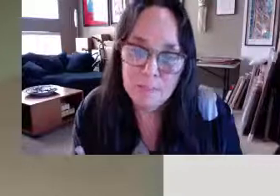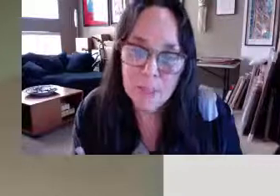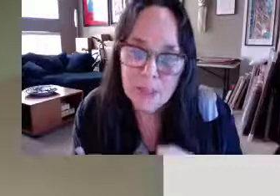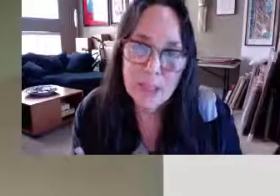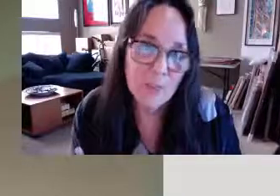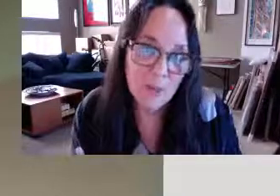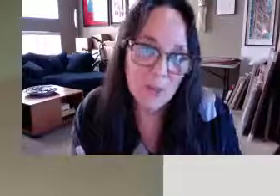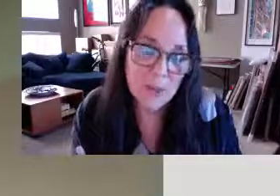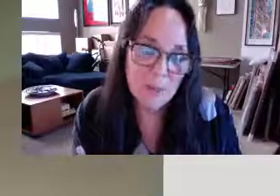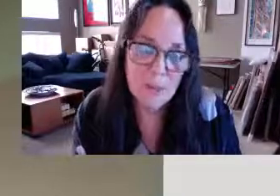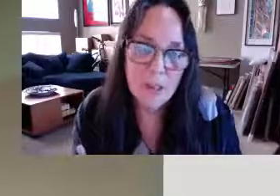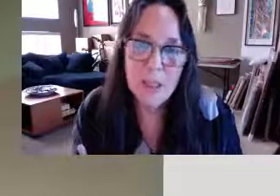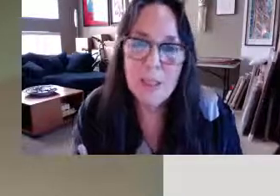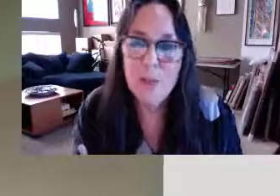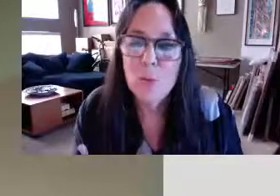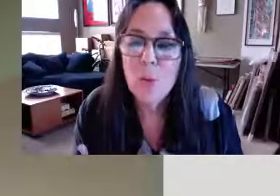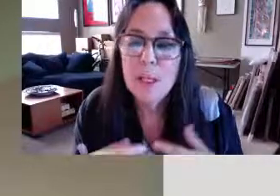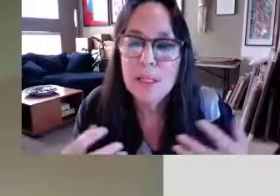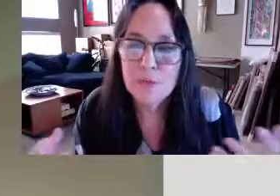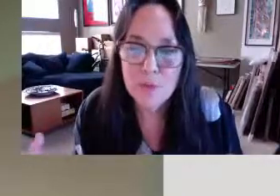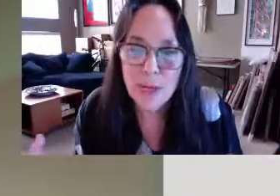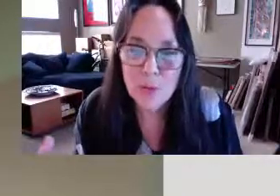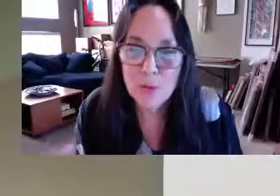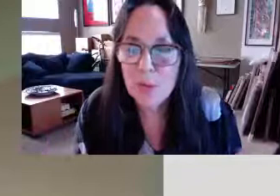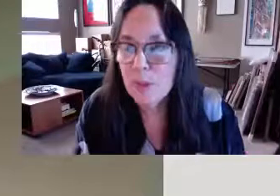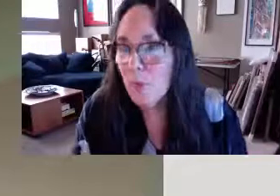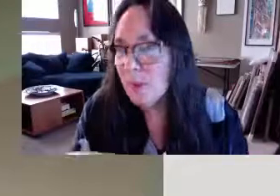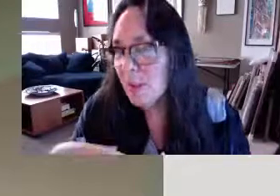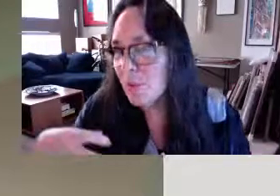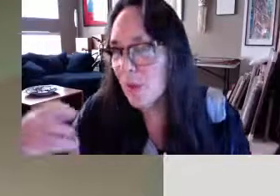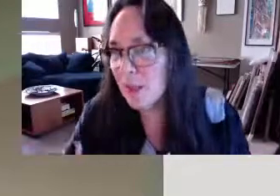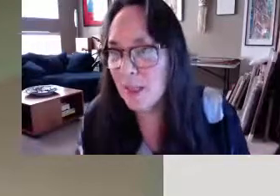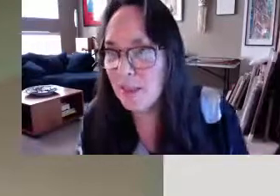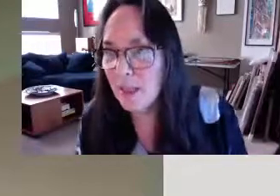aesthetic imperialism and then what gets valued and then what gets relegated that